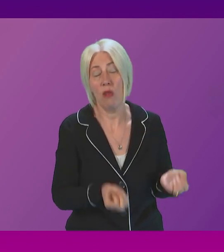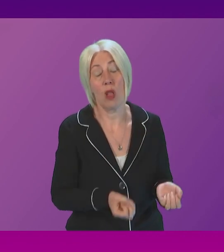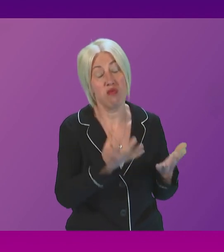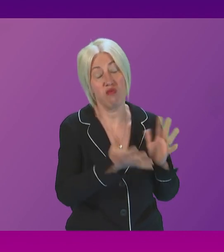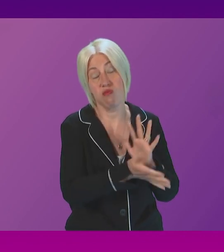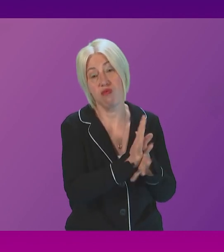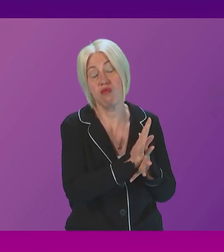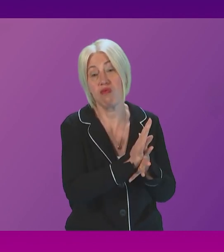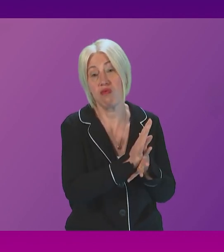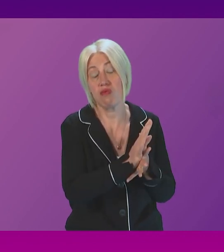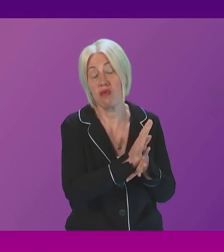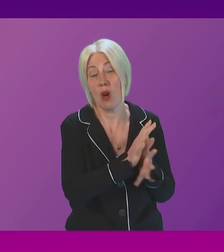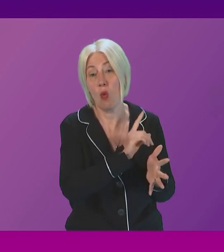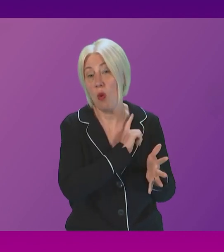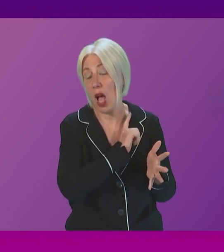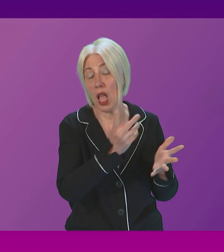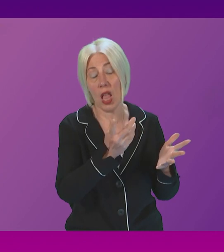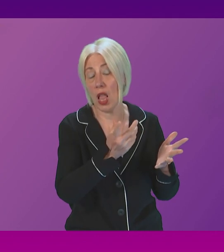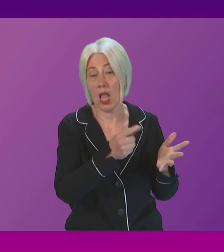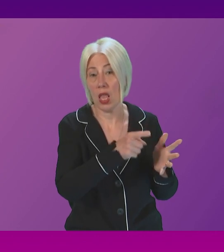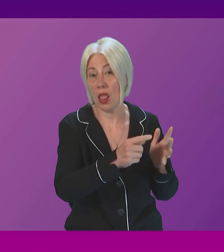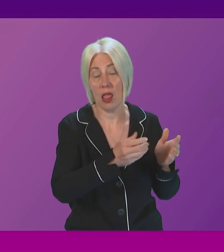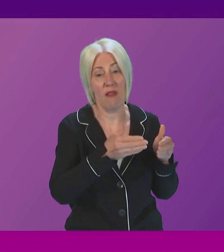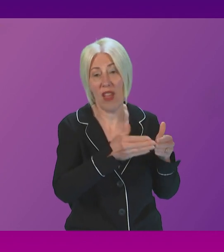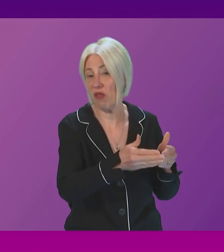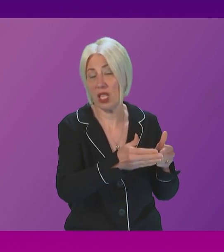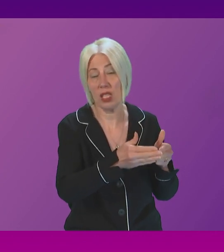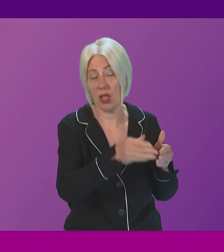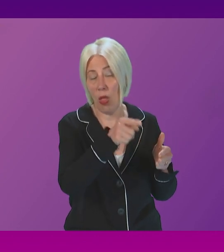has been caused by the breakdown of the ferry in question. Nobody